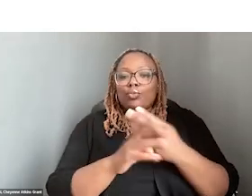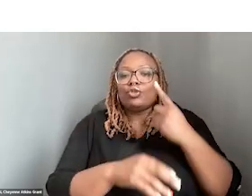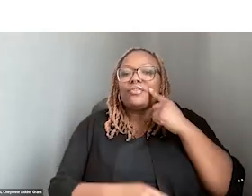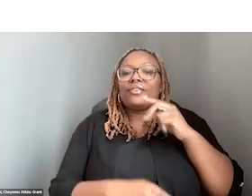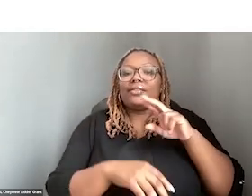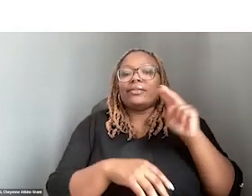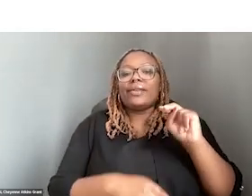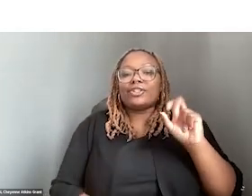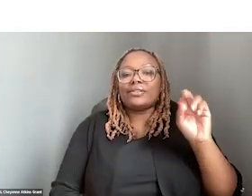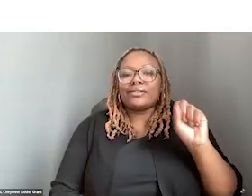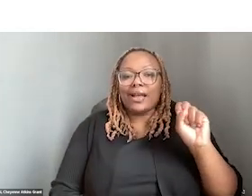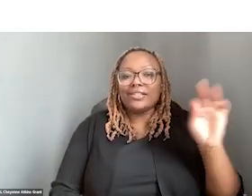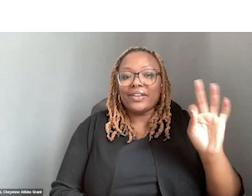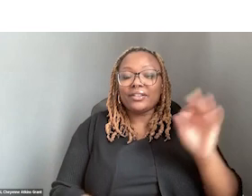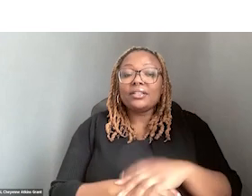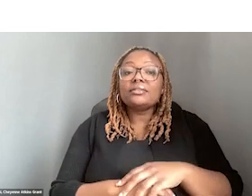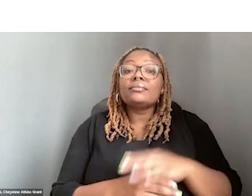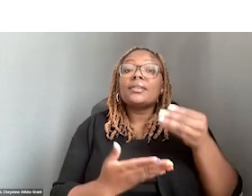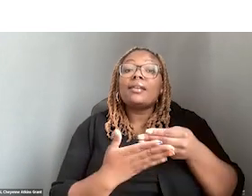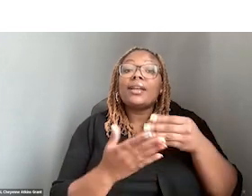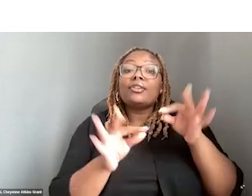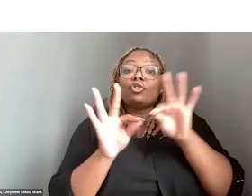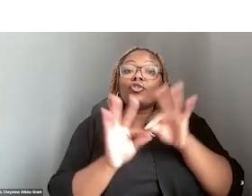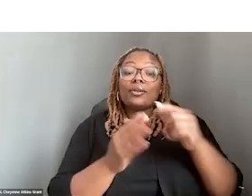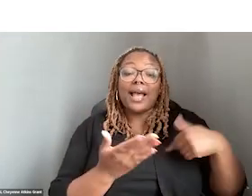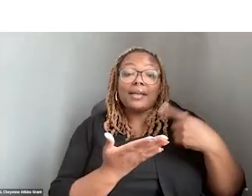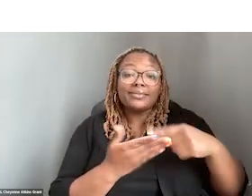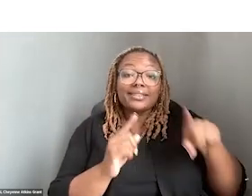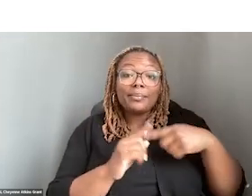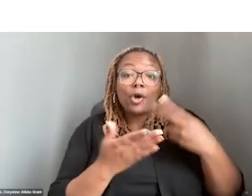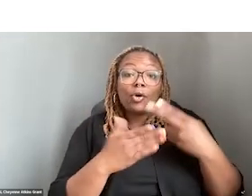And the financial forms that I'm talking about are known as the "Current